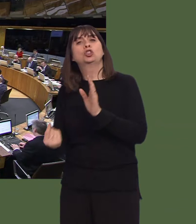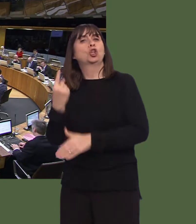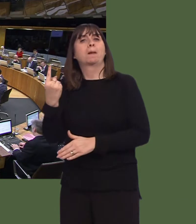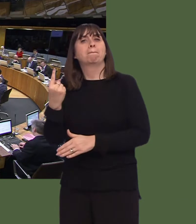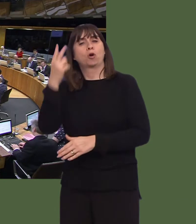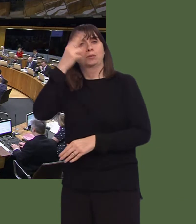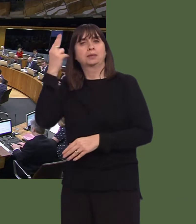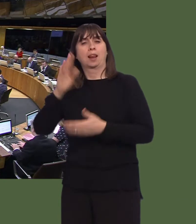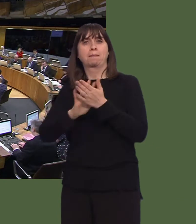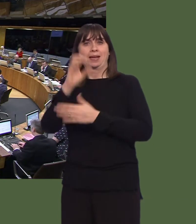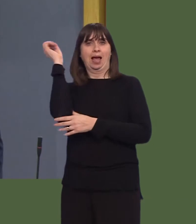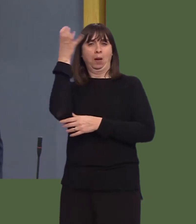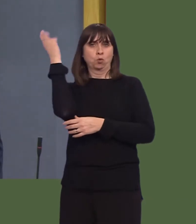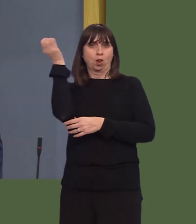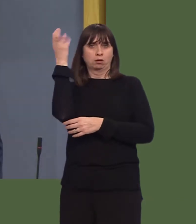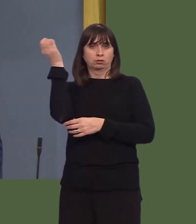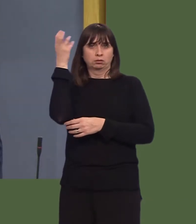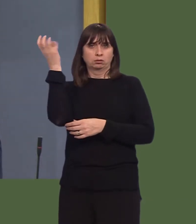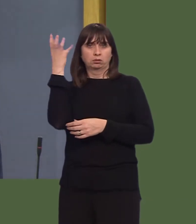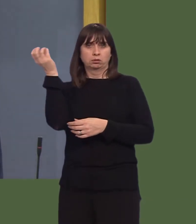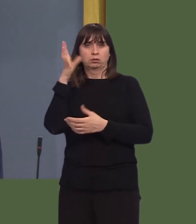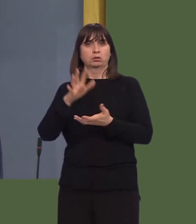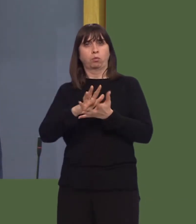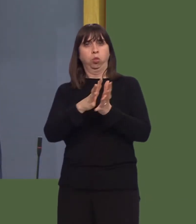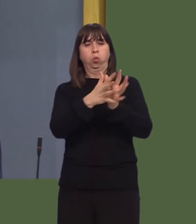on ambulances and their capacity to turn up on time.